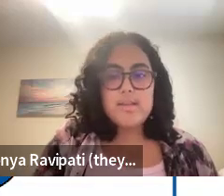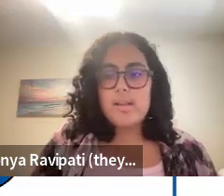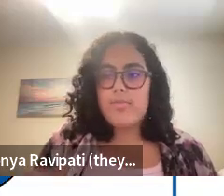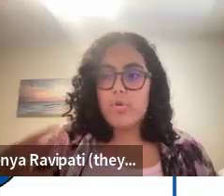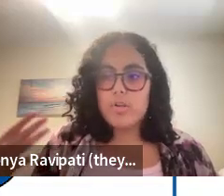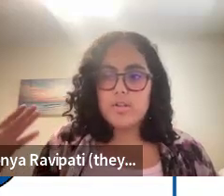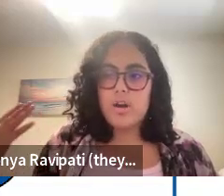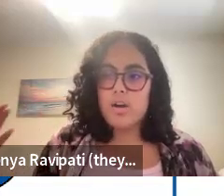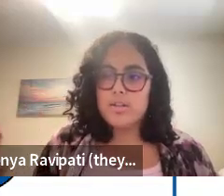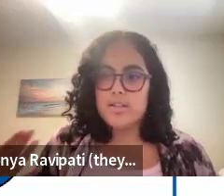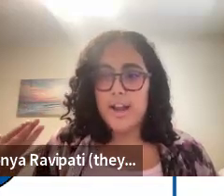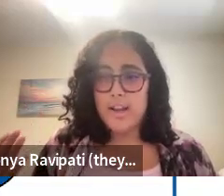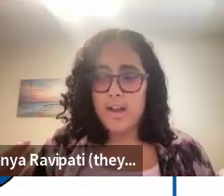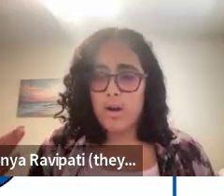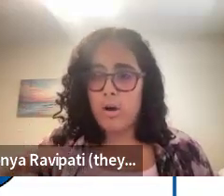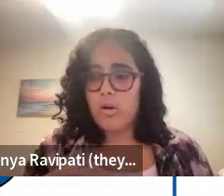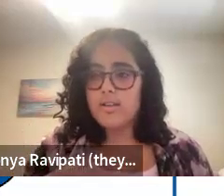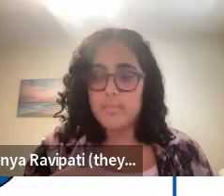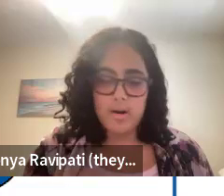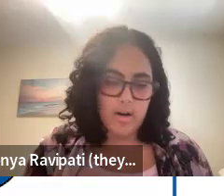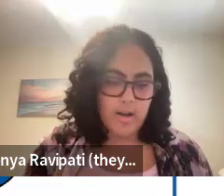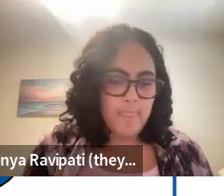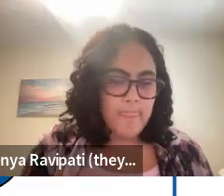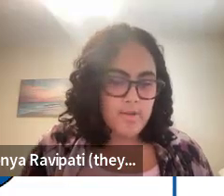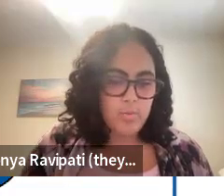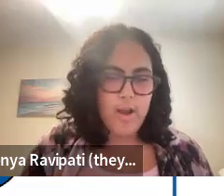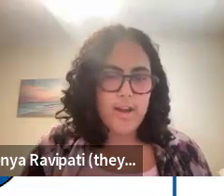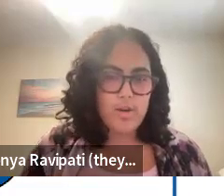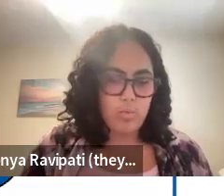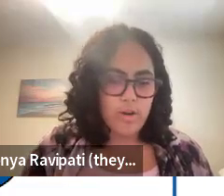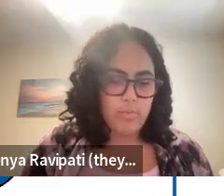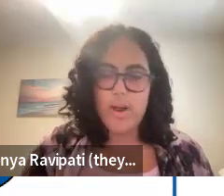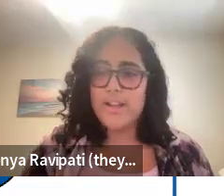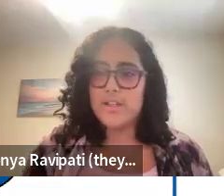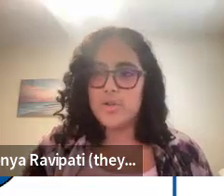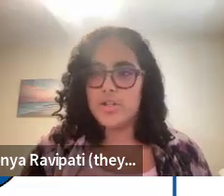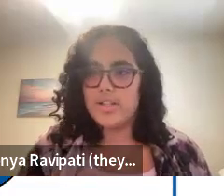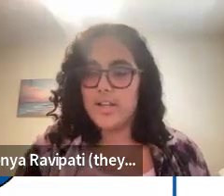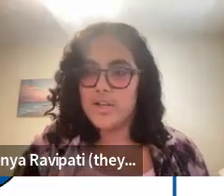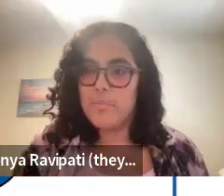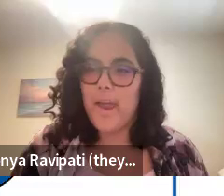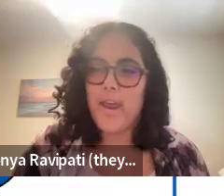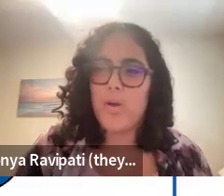This forced our society across America to reckon with what institutionalization meant.